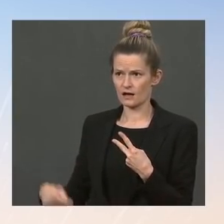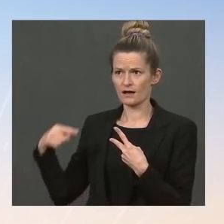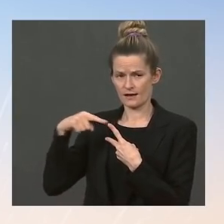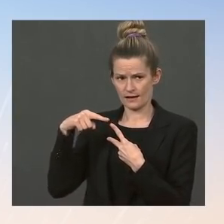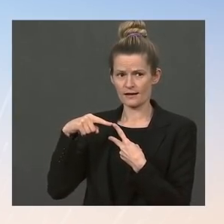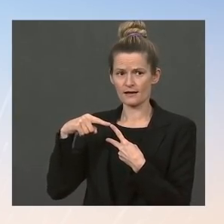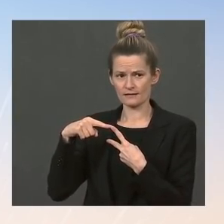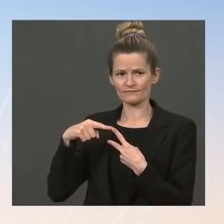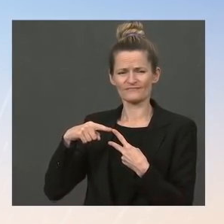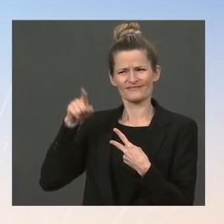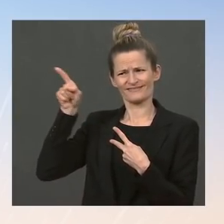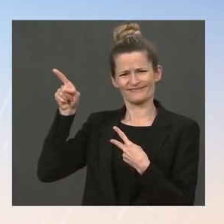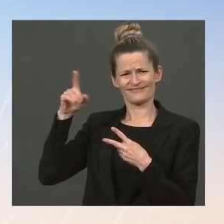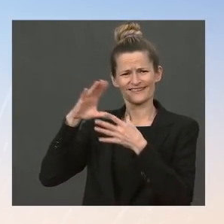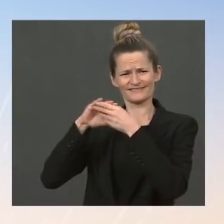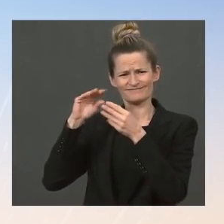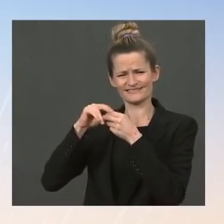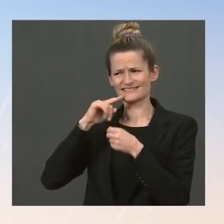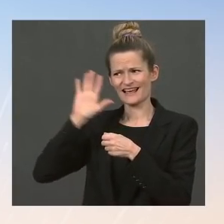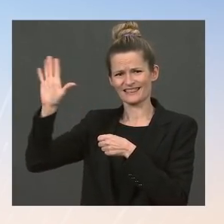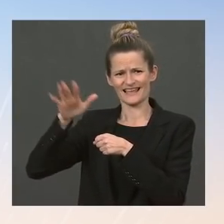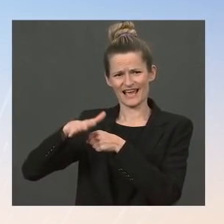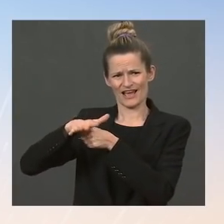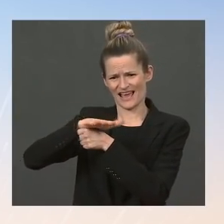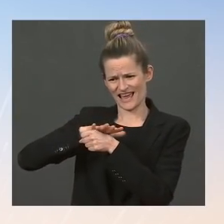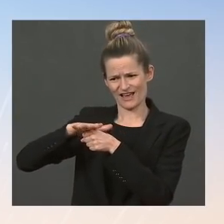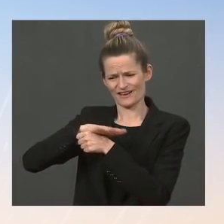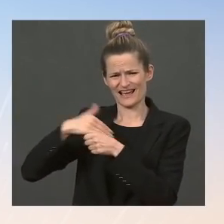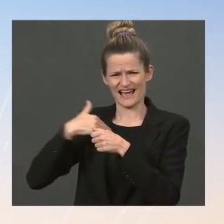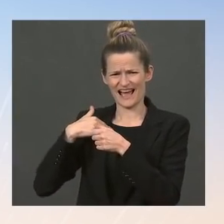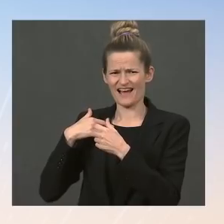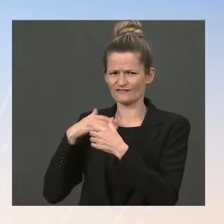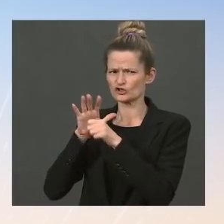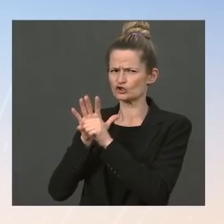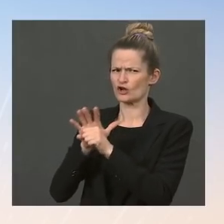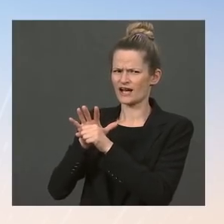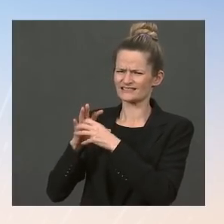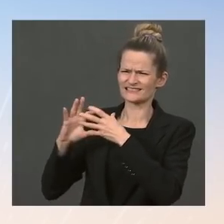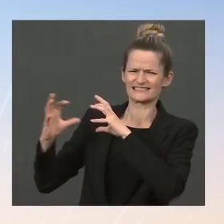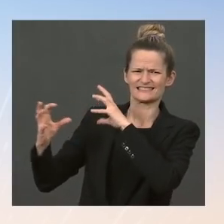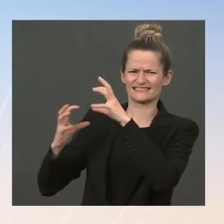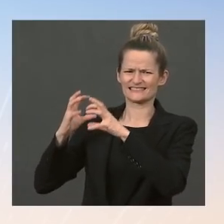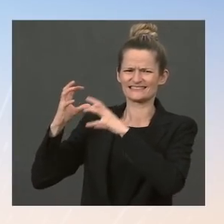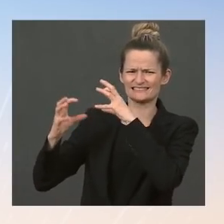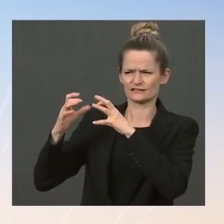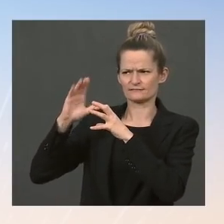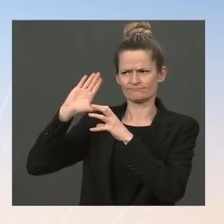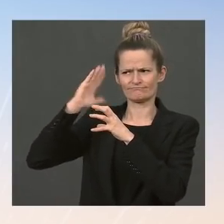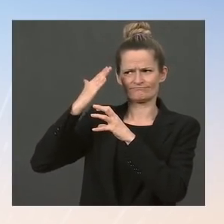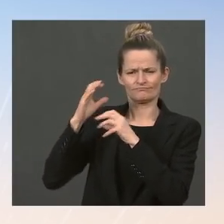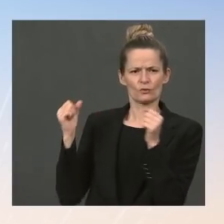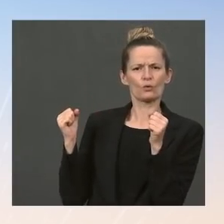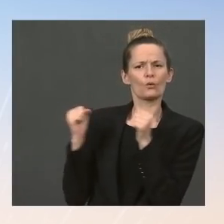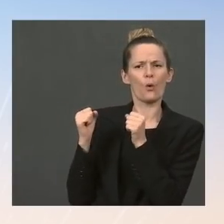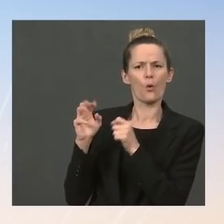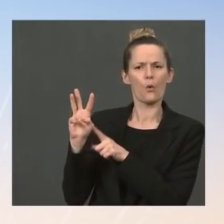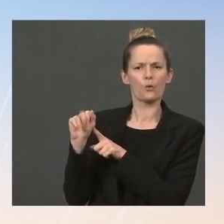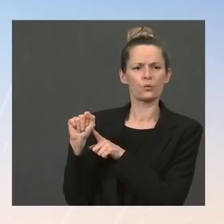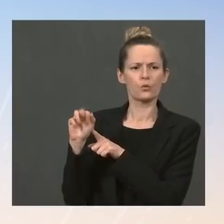and said it was reflective of a, quote, "Cold War mentality." Do you have a response to that? Is President Biden looking to escalate a Cold War with China?